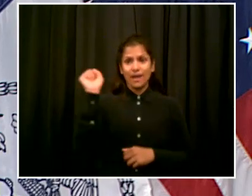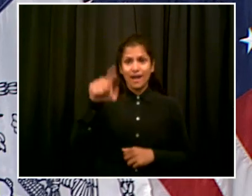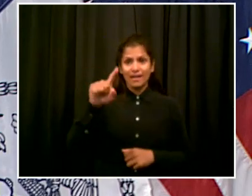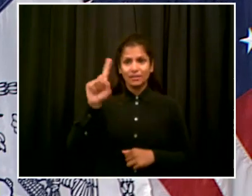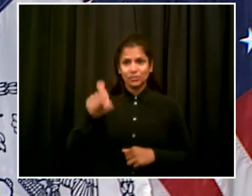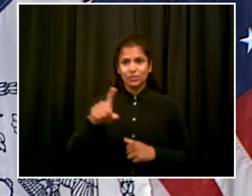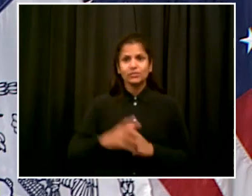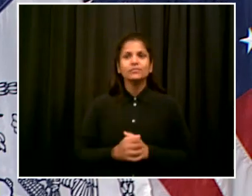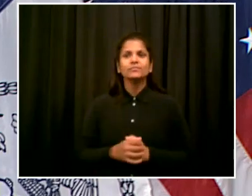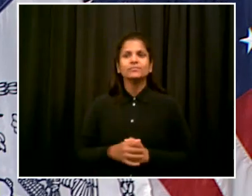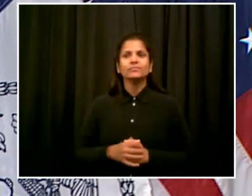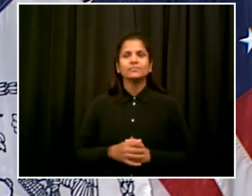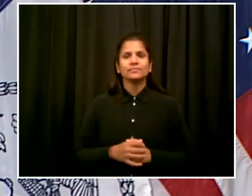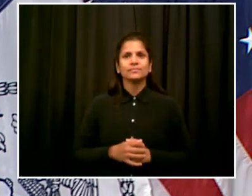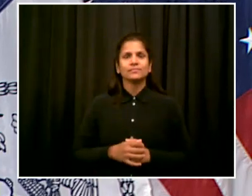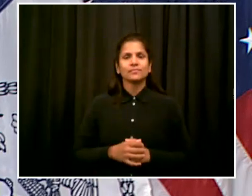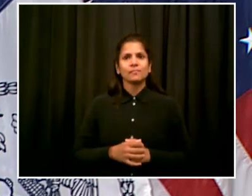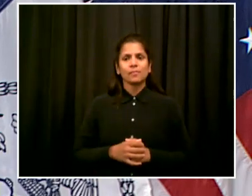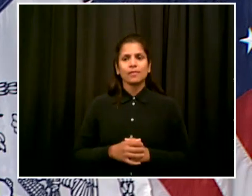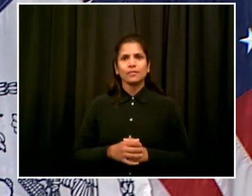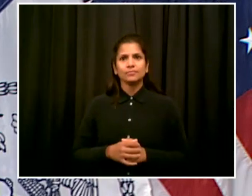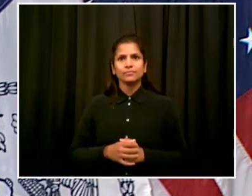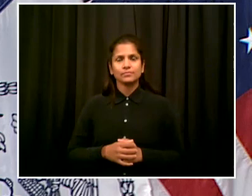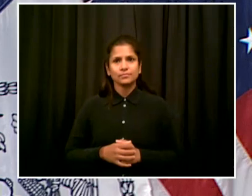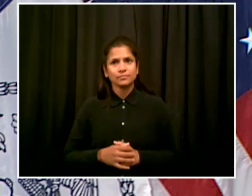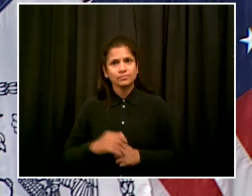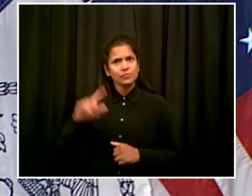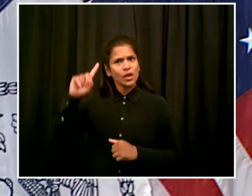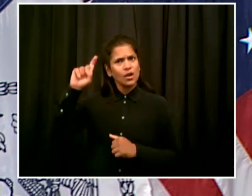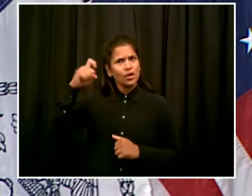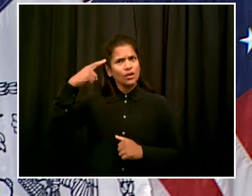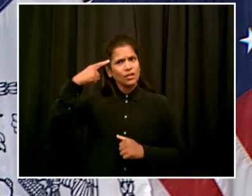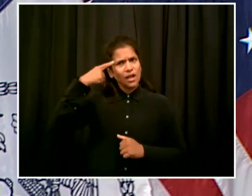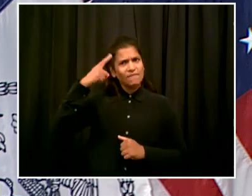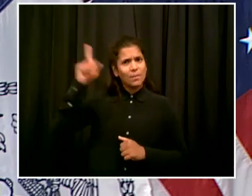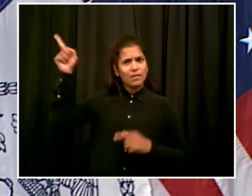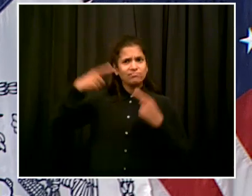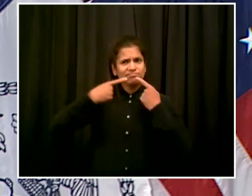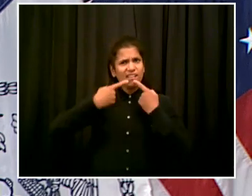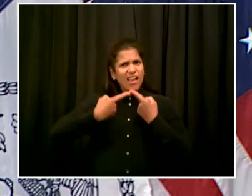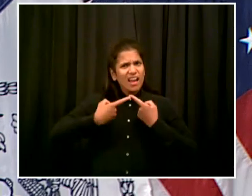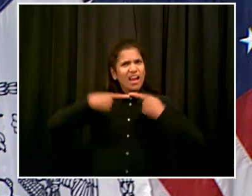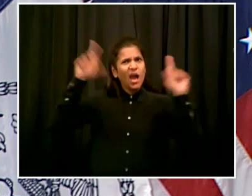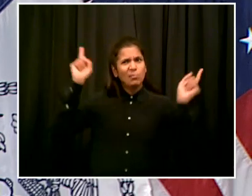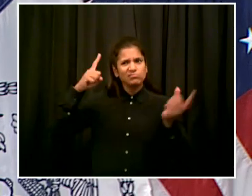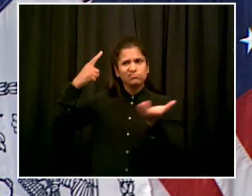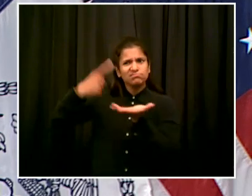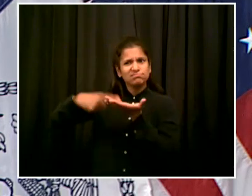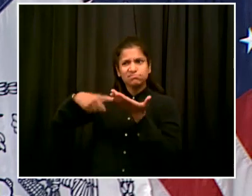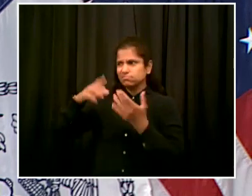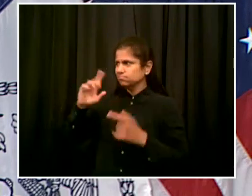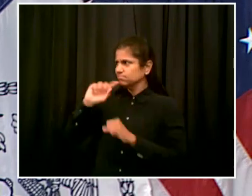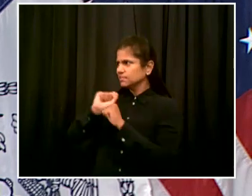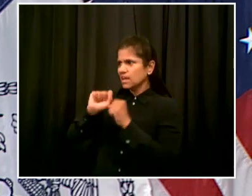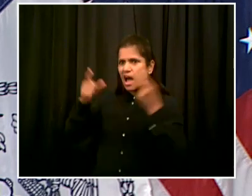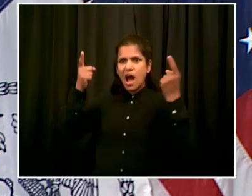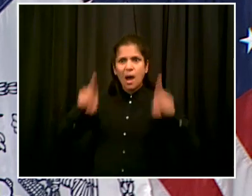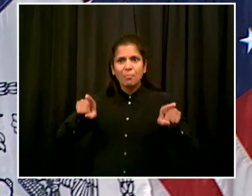MR. MAYOR, I WOUD LLIKE TO ASK YOU, IT SOUNDS LIKE WE WILL HAVE SOME